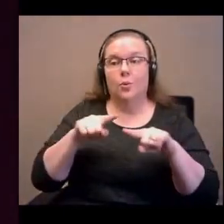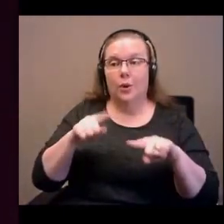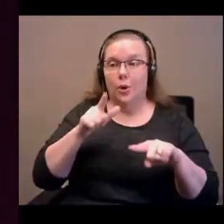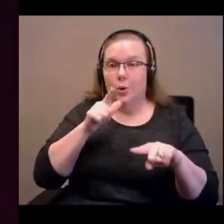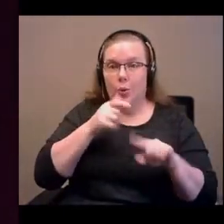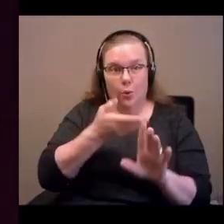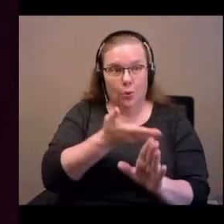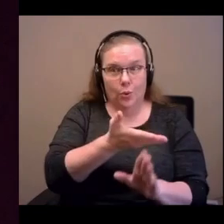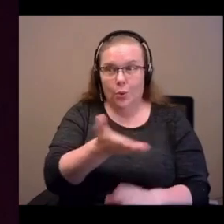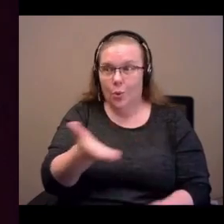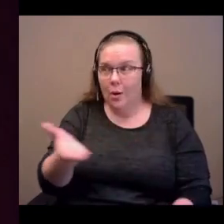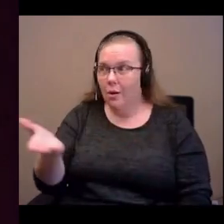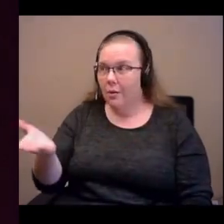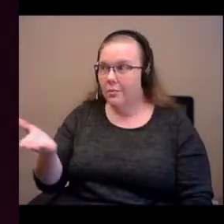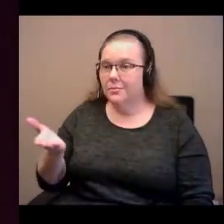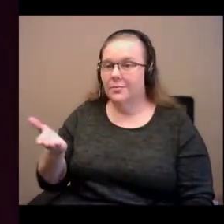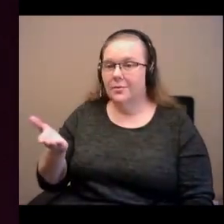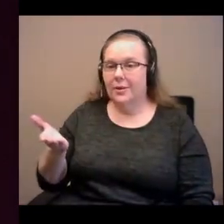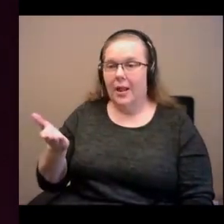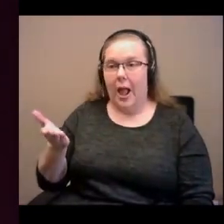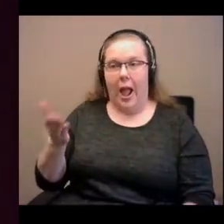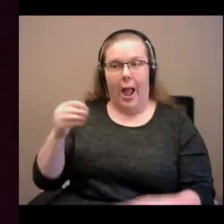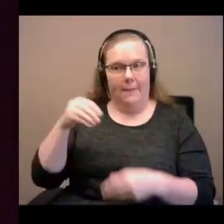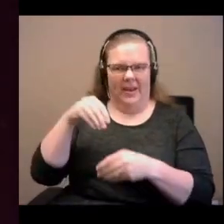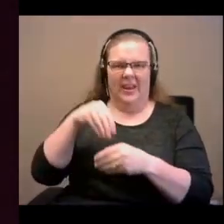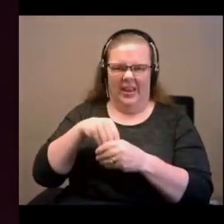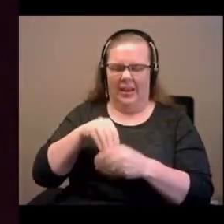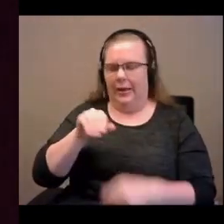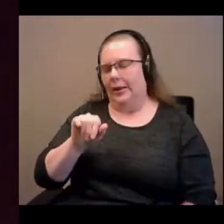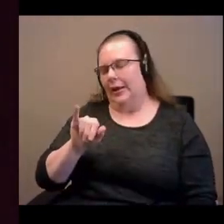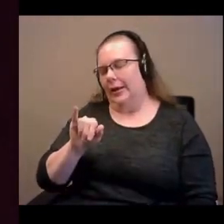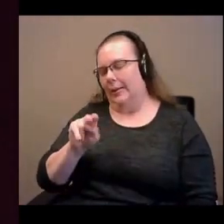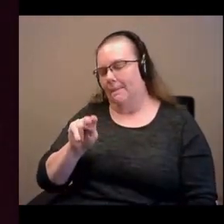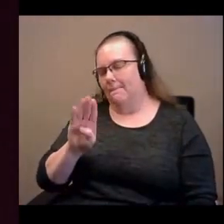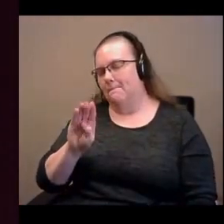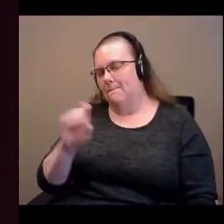tried to say to you, as I’ve been in your inbox an awful lot—thanks for indulging me. Is that this is